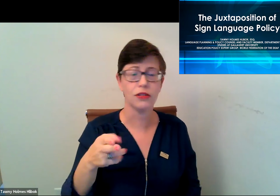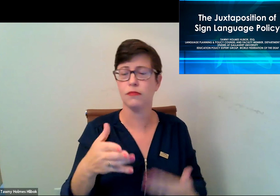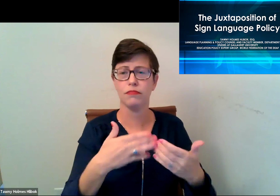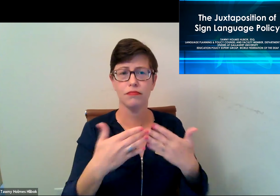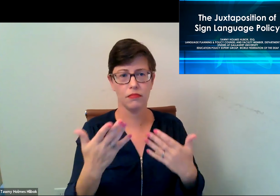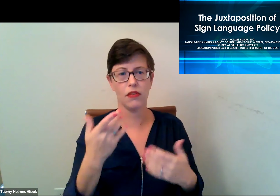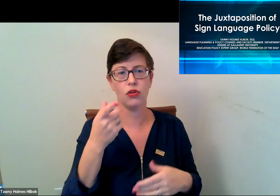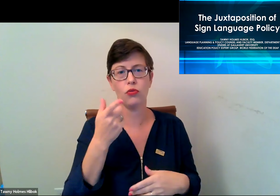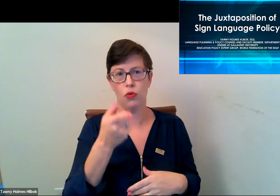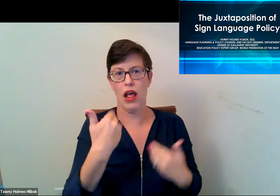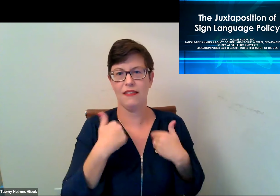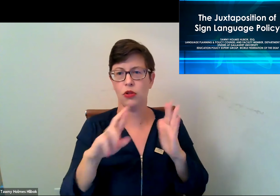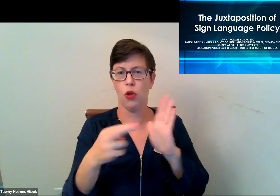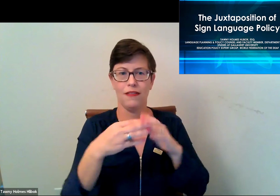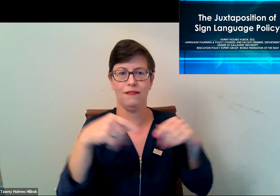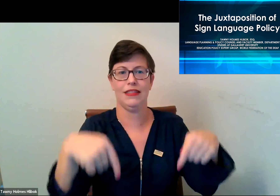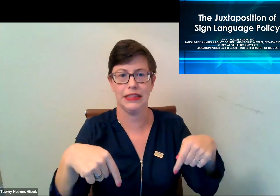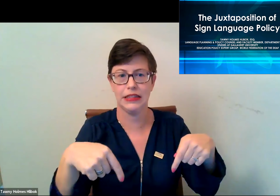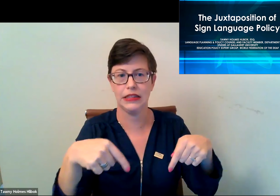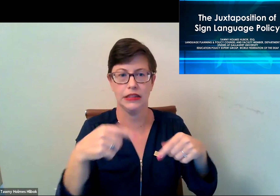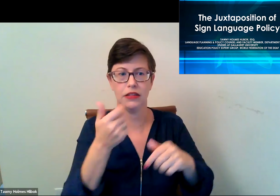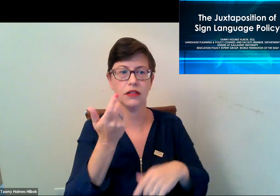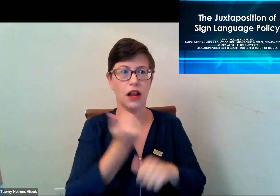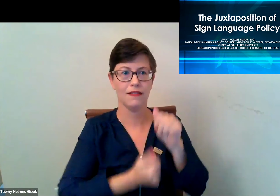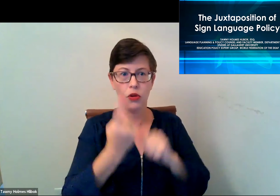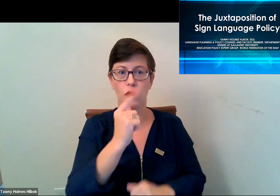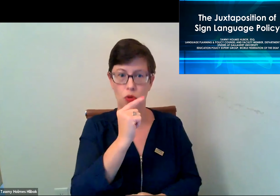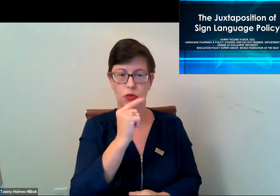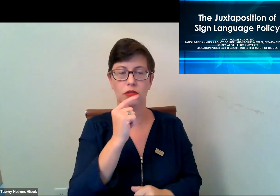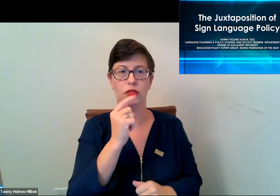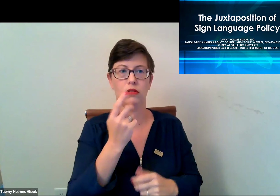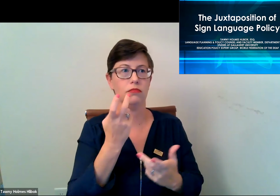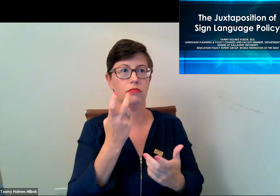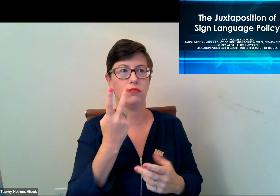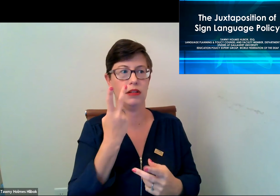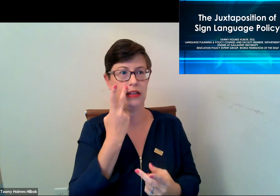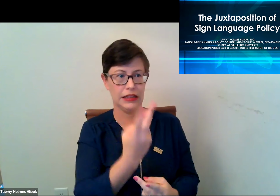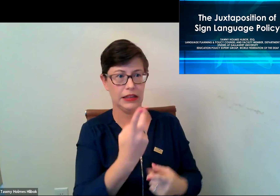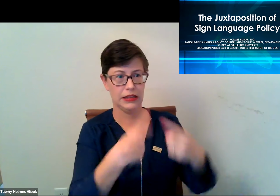I know that there are hearing deaf and hard of hearing people in this audience, this will be relevant to everyone is here tonight.